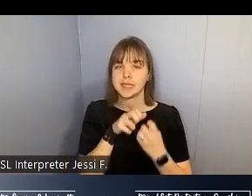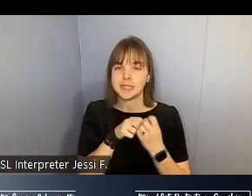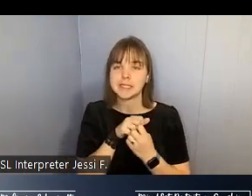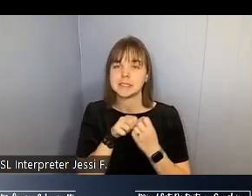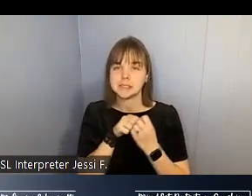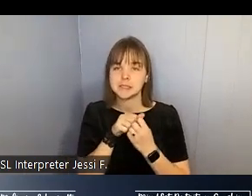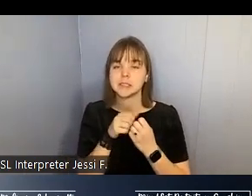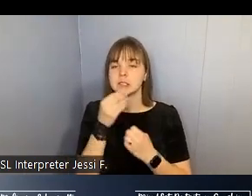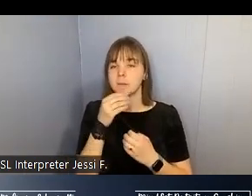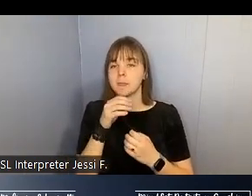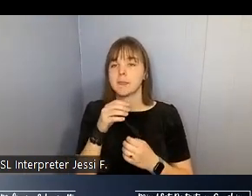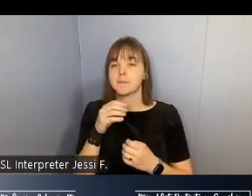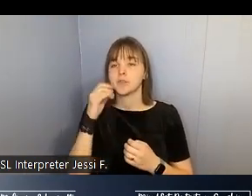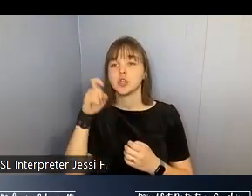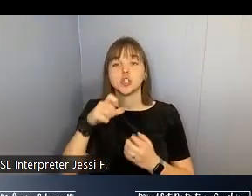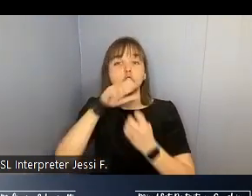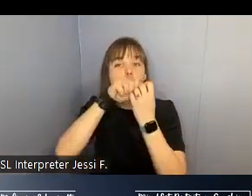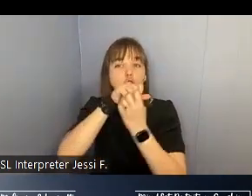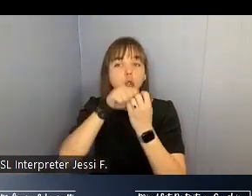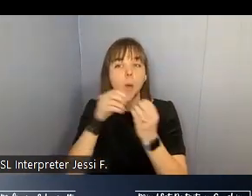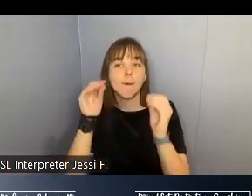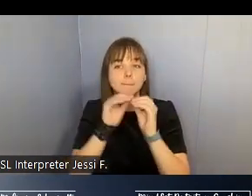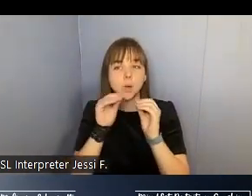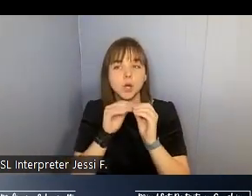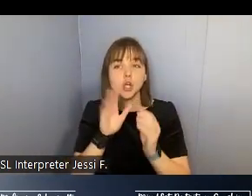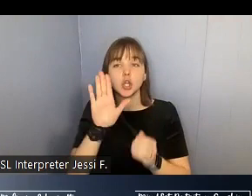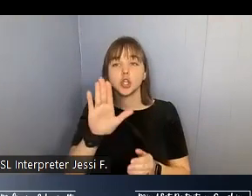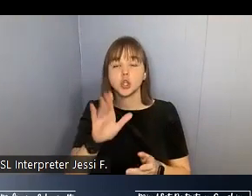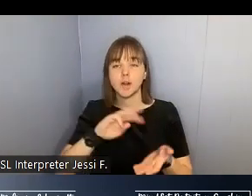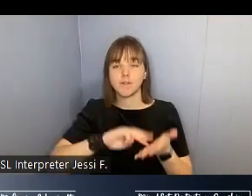think you've chewed it enough, chew it some more. Put your utensils down between bites.